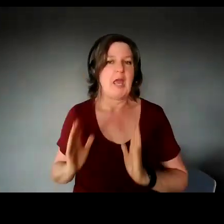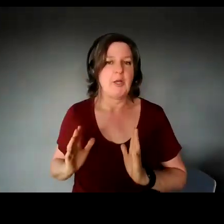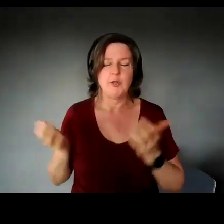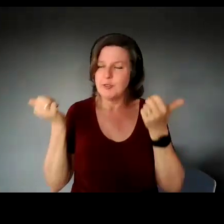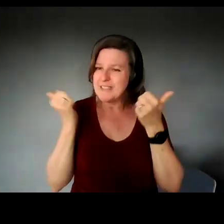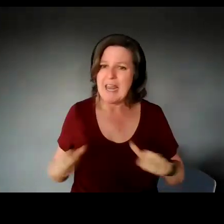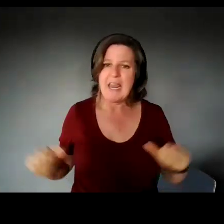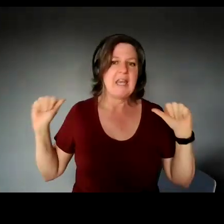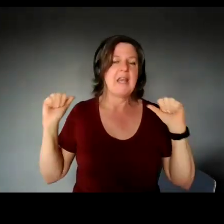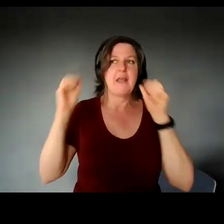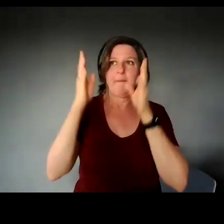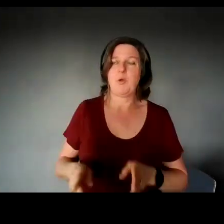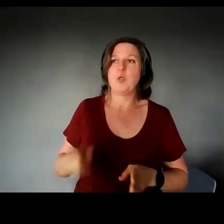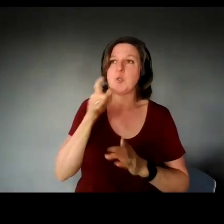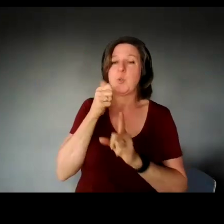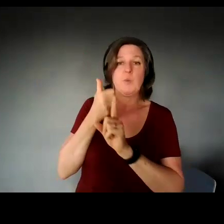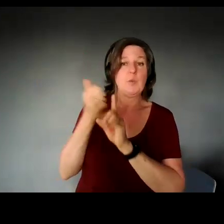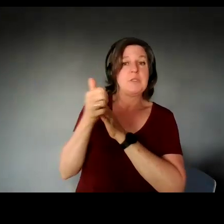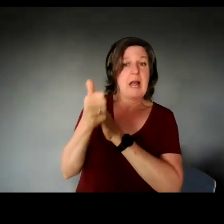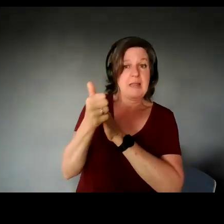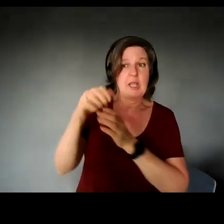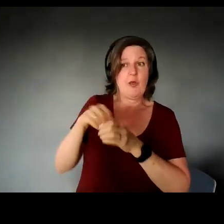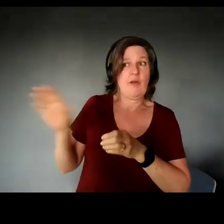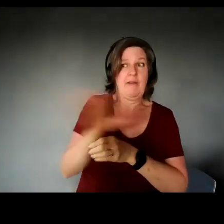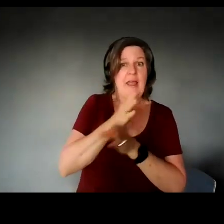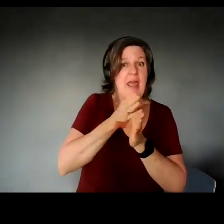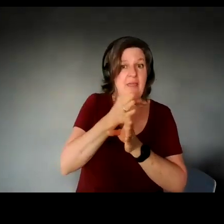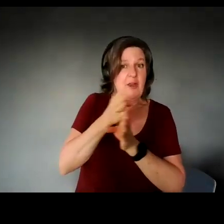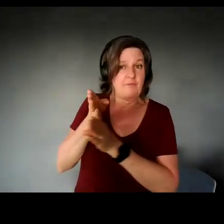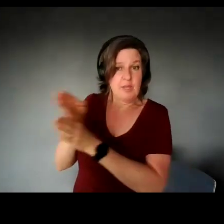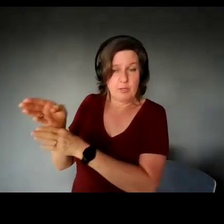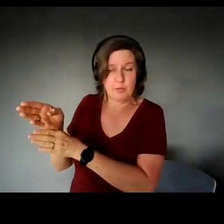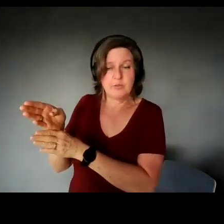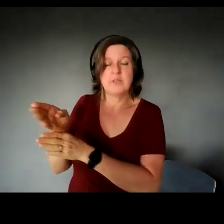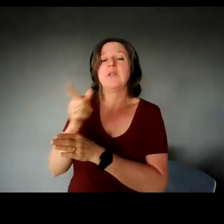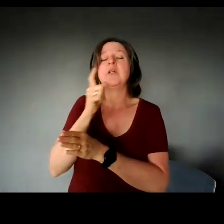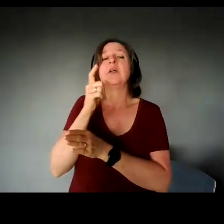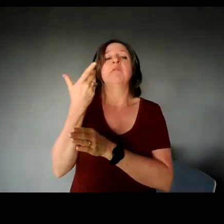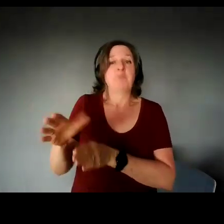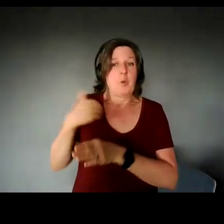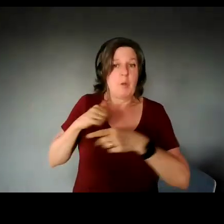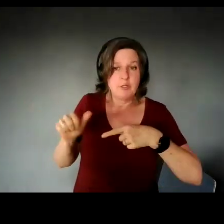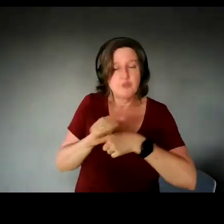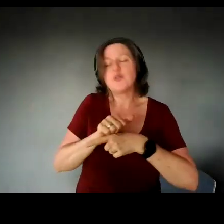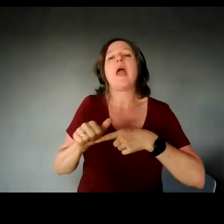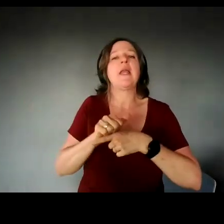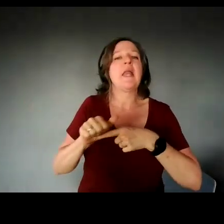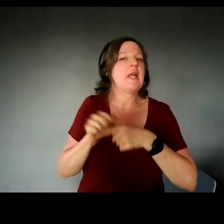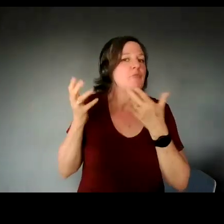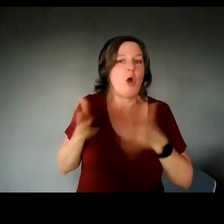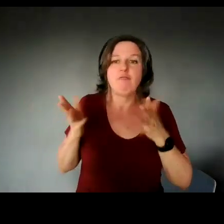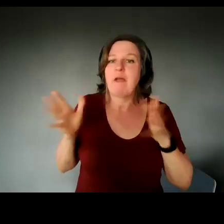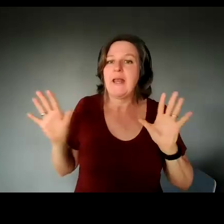Anyone who is a leader within their field, who is who has training maybe already existing and would like